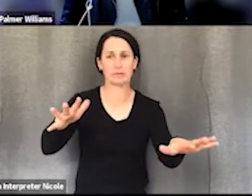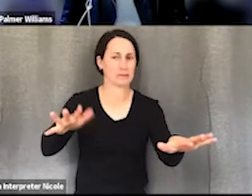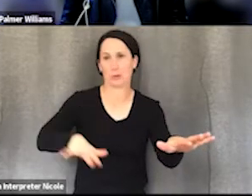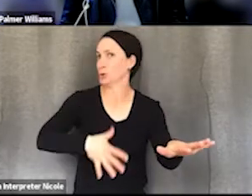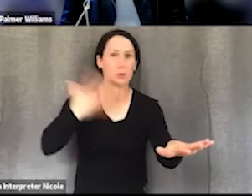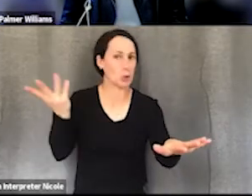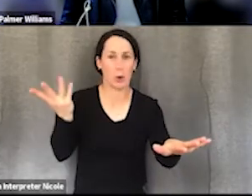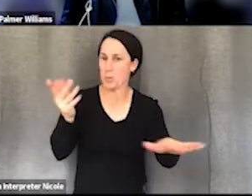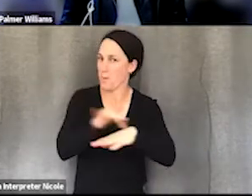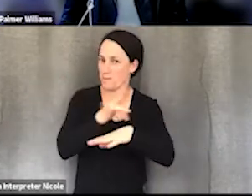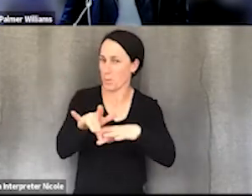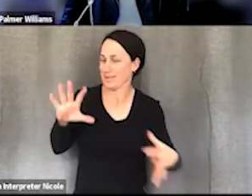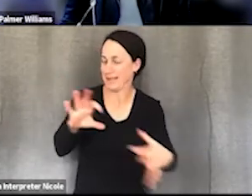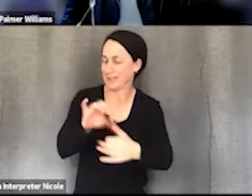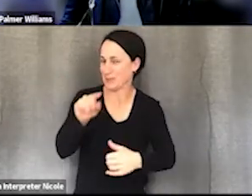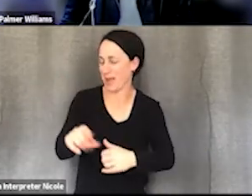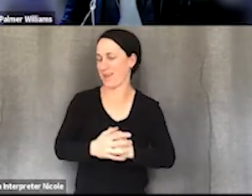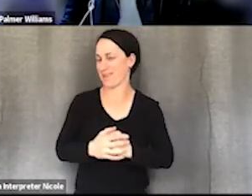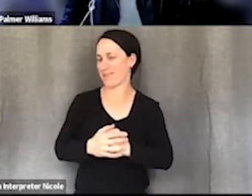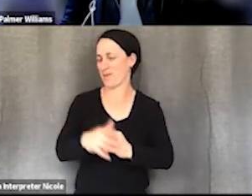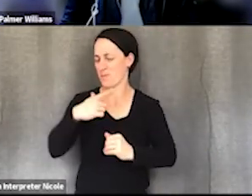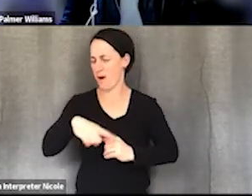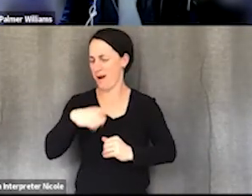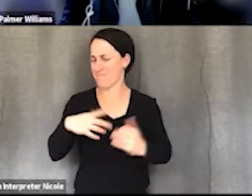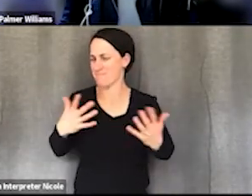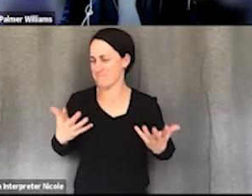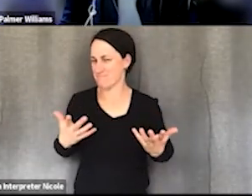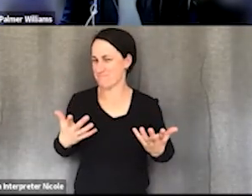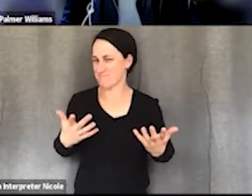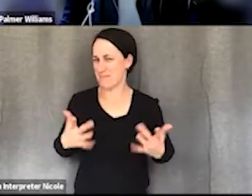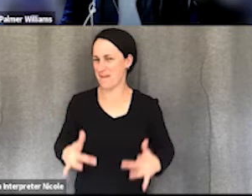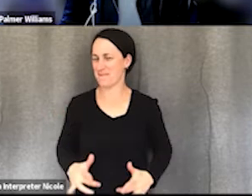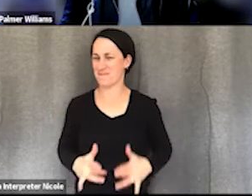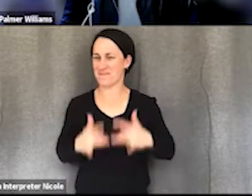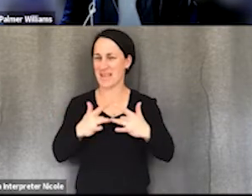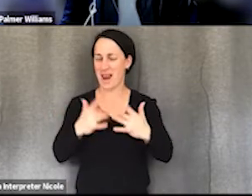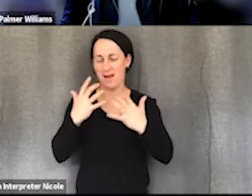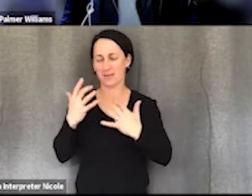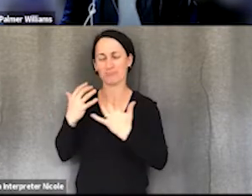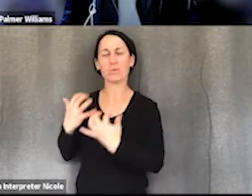So, our interpretation of this is first and foremost audiences